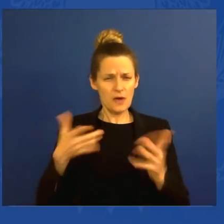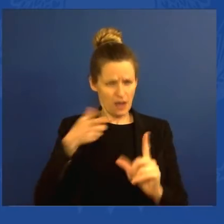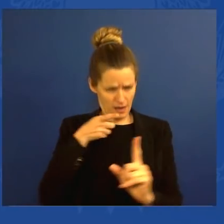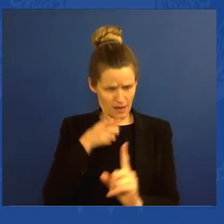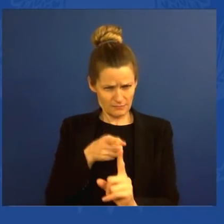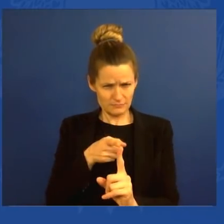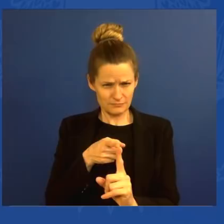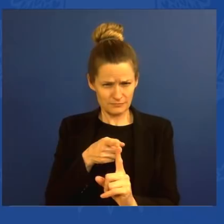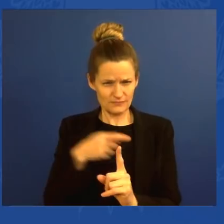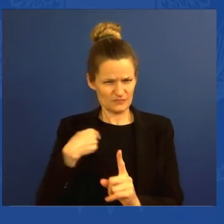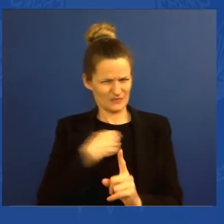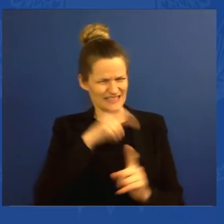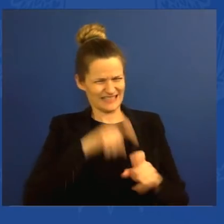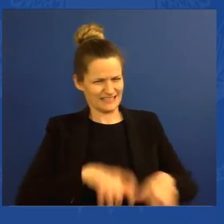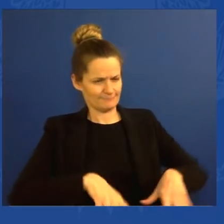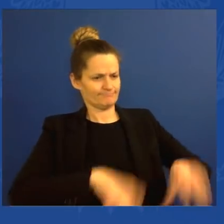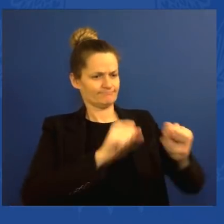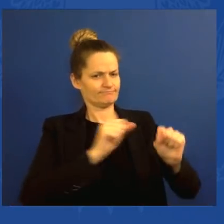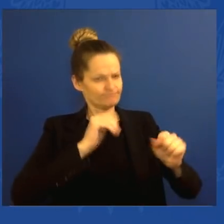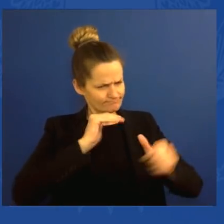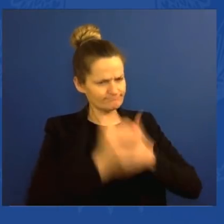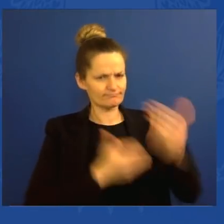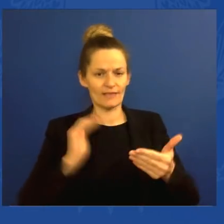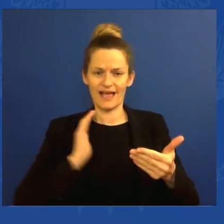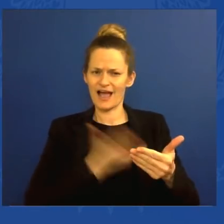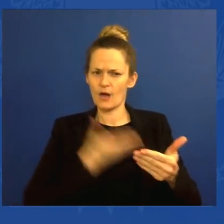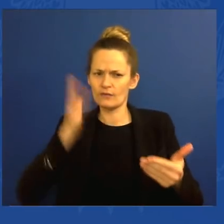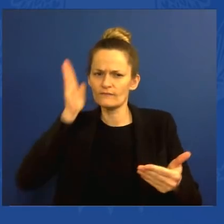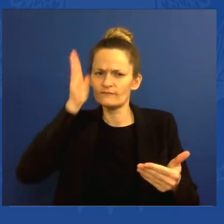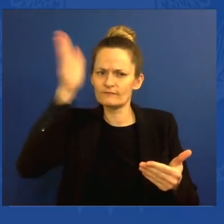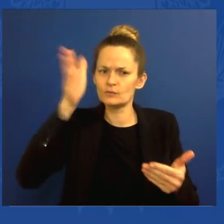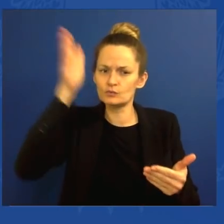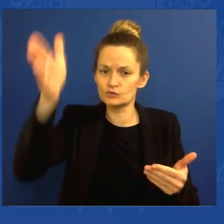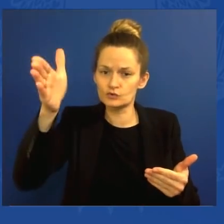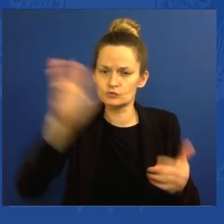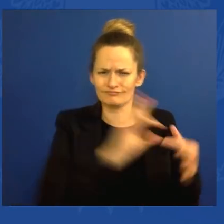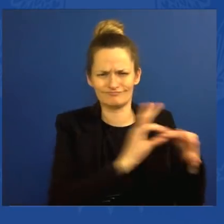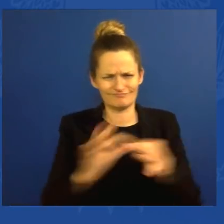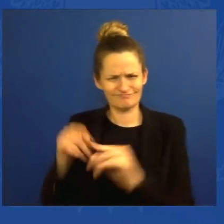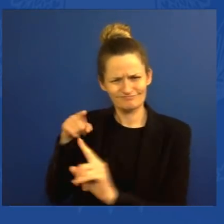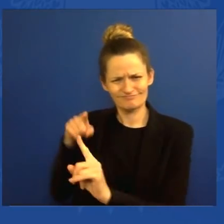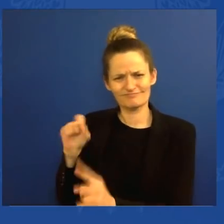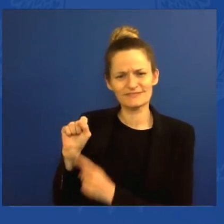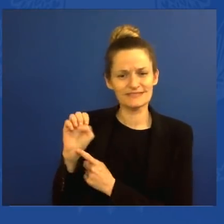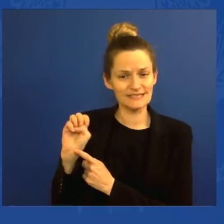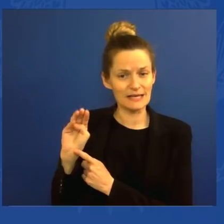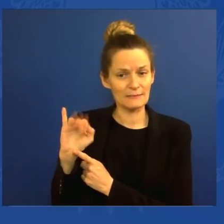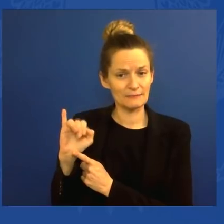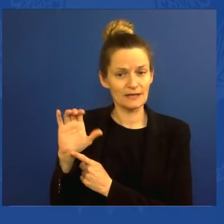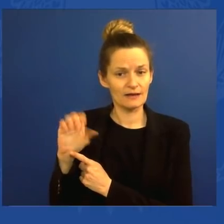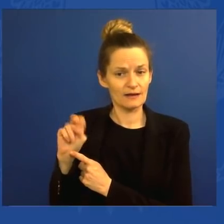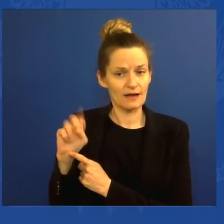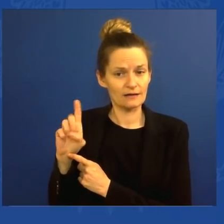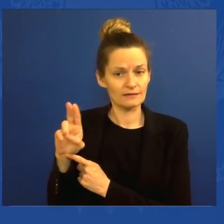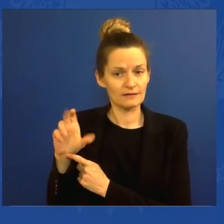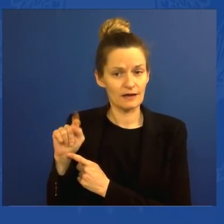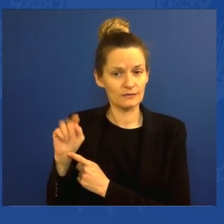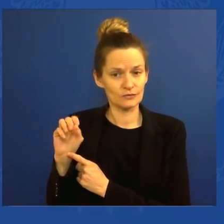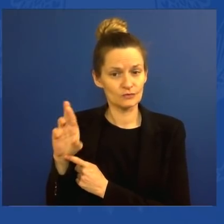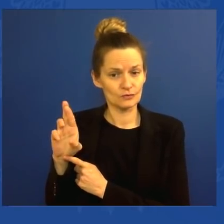of a fingertip, power about every day -- almost everything in our everyday life -- smartphones, the Internet, appliances,